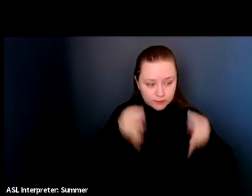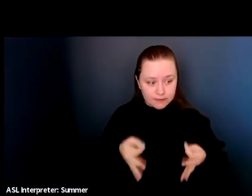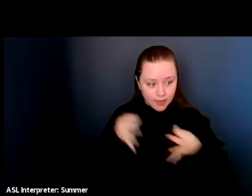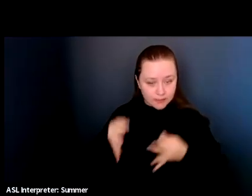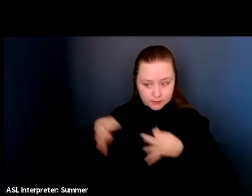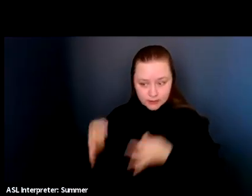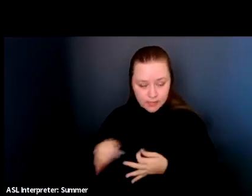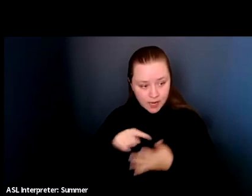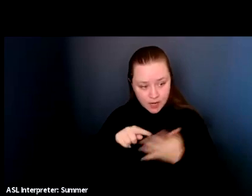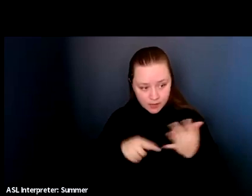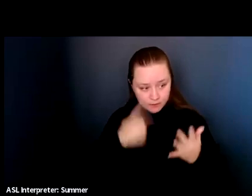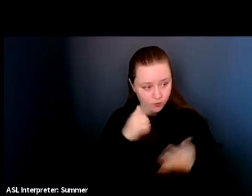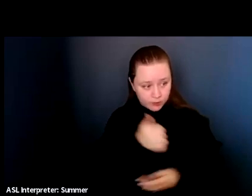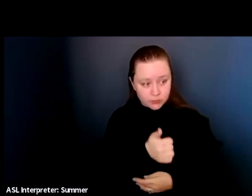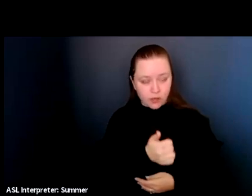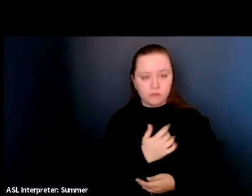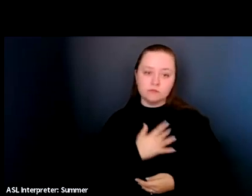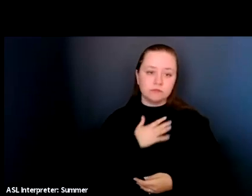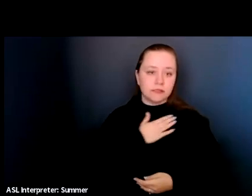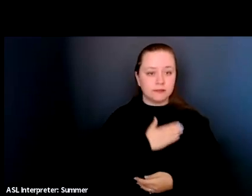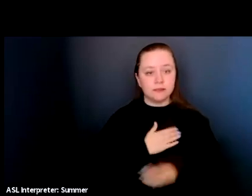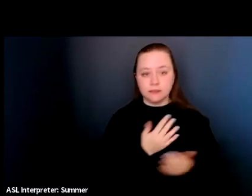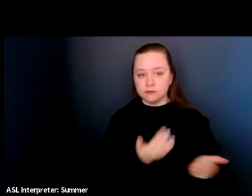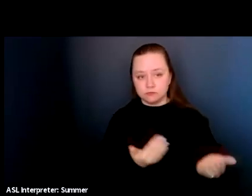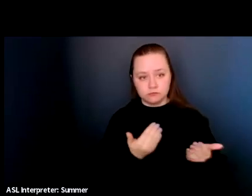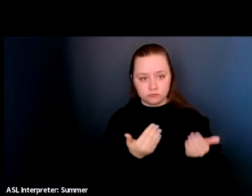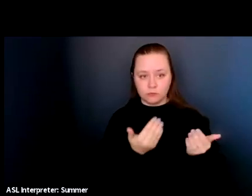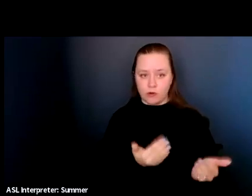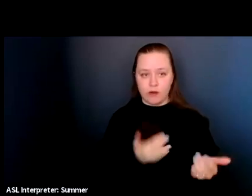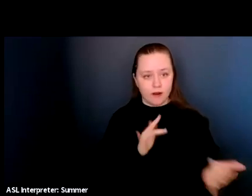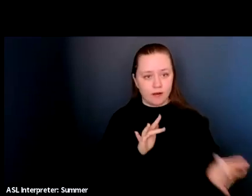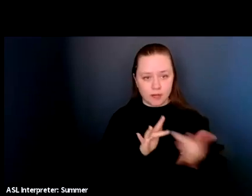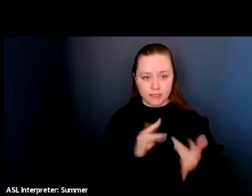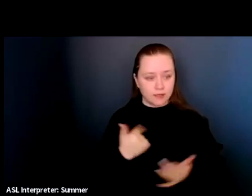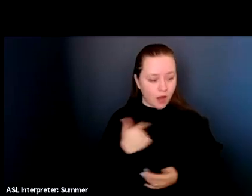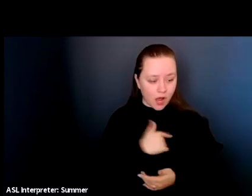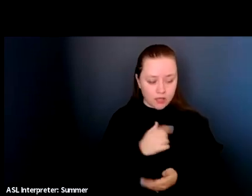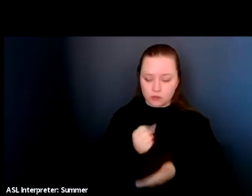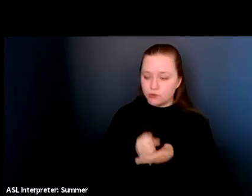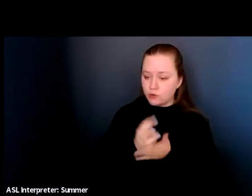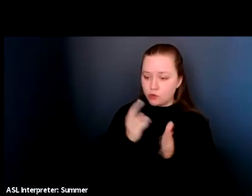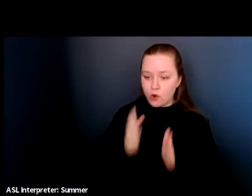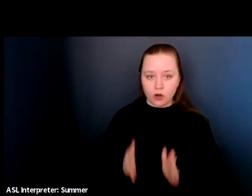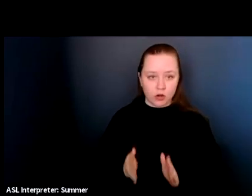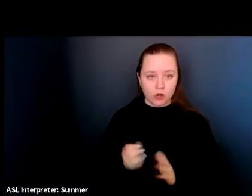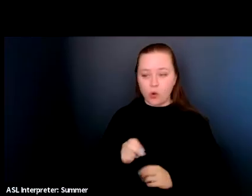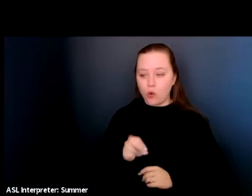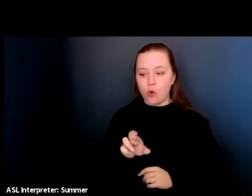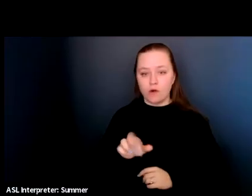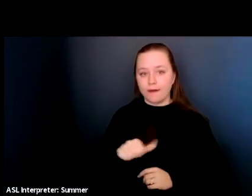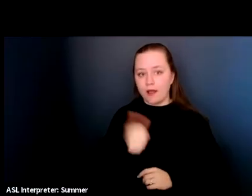feel free to reach out to us to reach out to a social worker, or to reach out to another trusted person